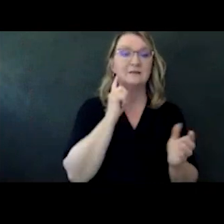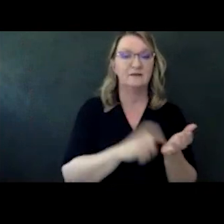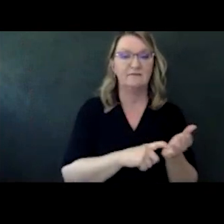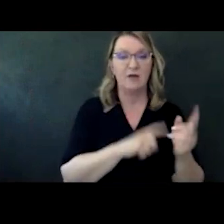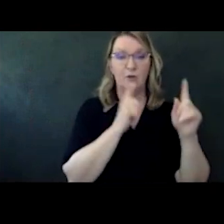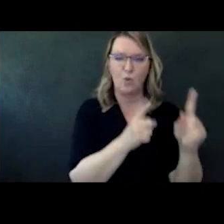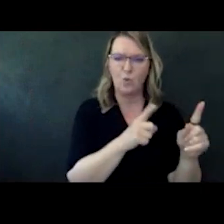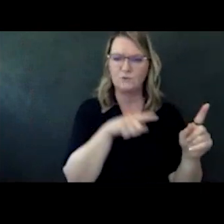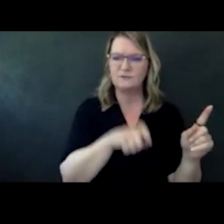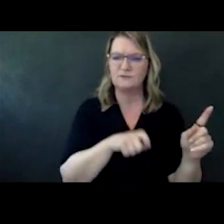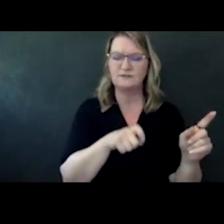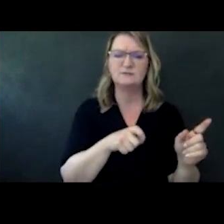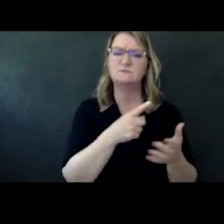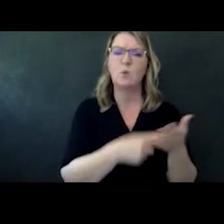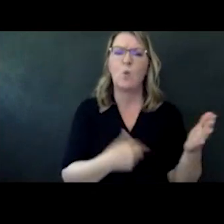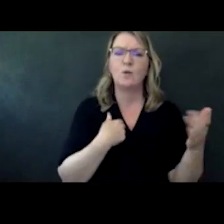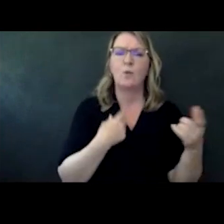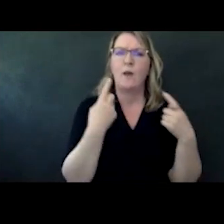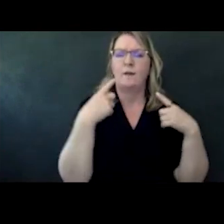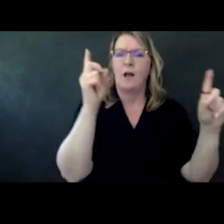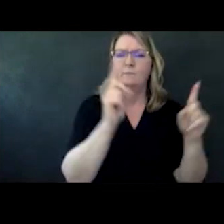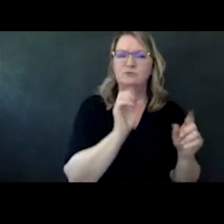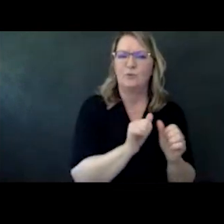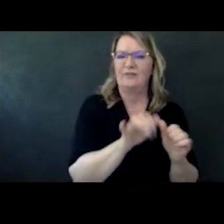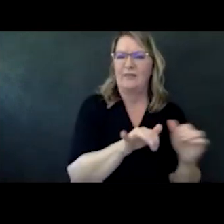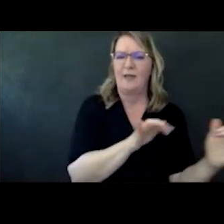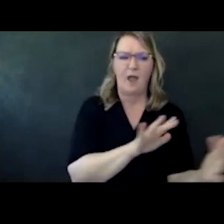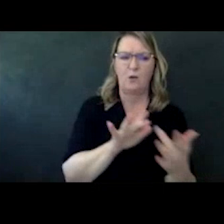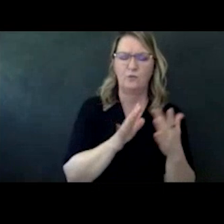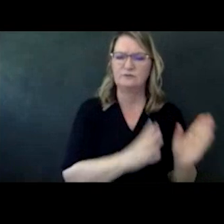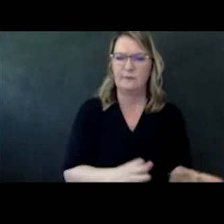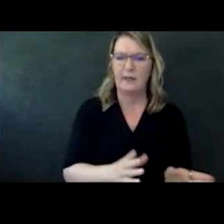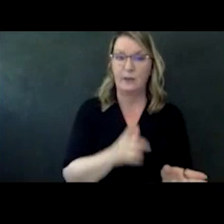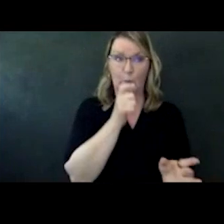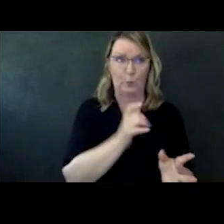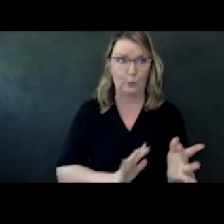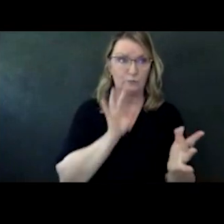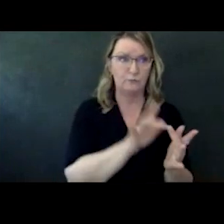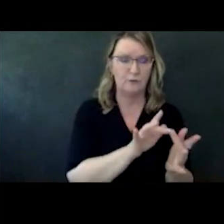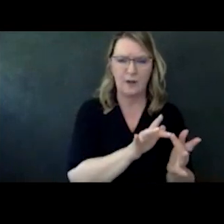are you trying to accomplish with your outreach plan, who are you trying to reach, and why? Next,